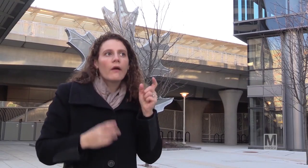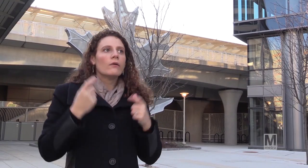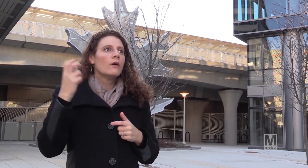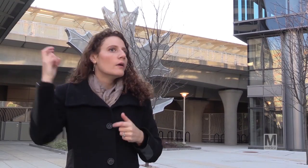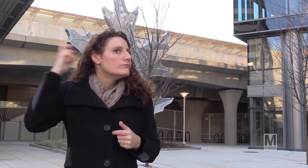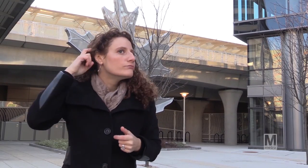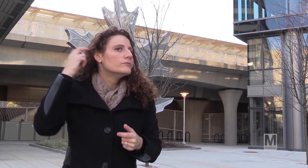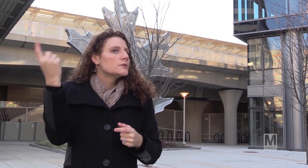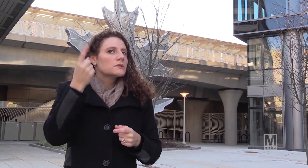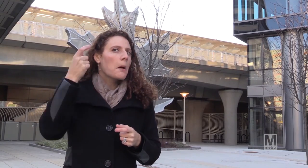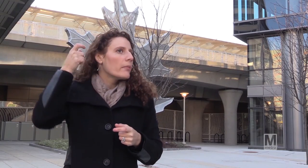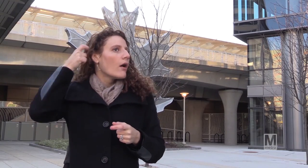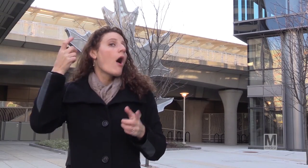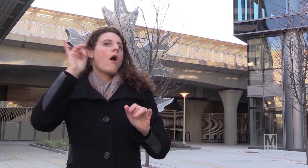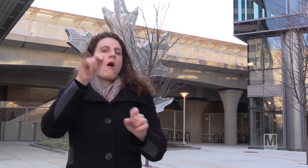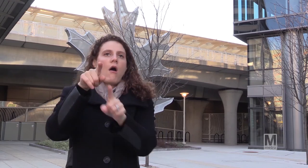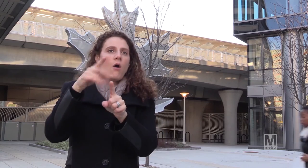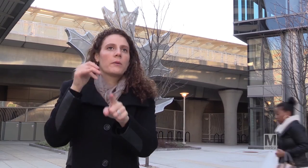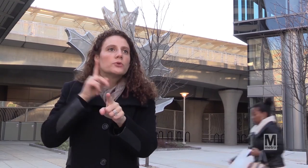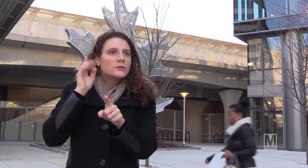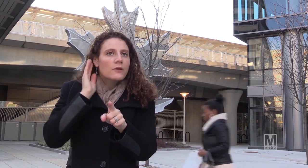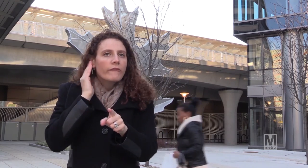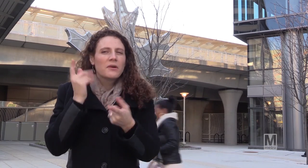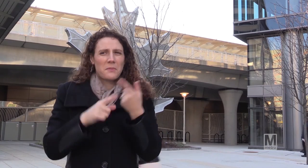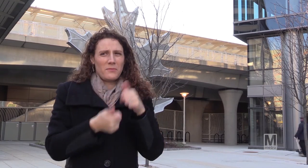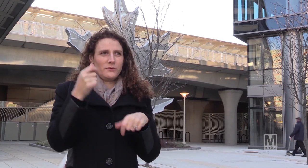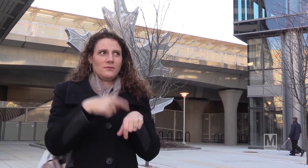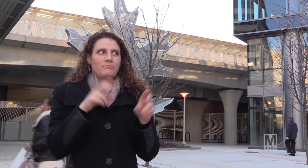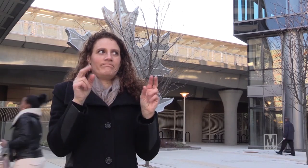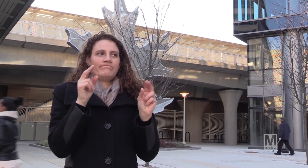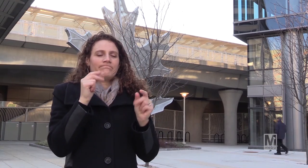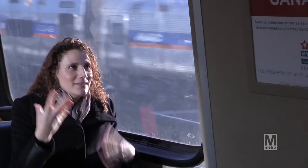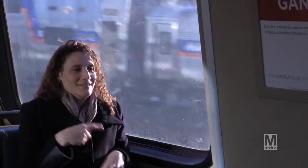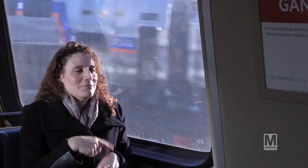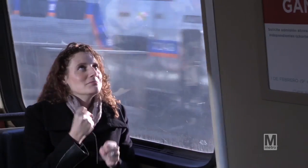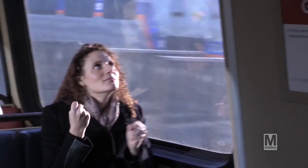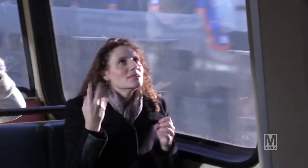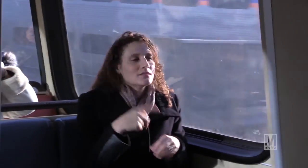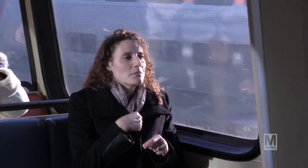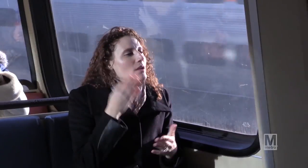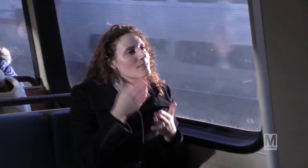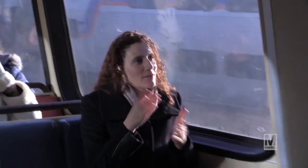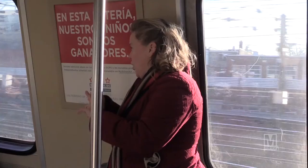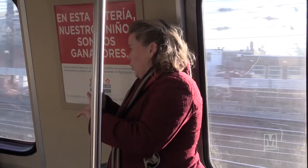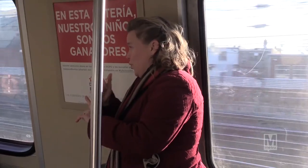like if they can see I'm using a hearing aid or if I'm signing with someone else who's deaf, then they realize that.